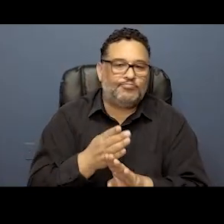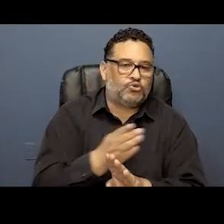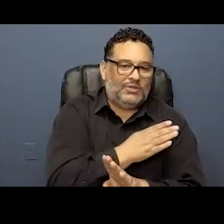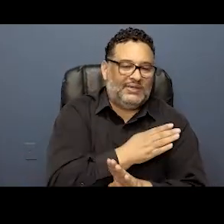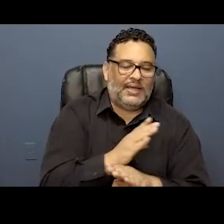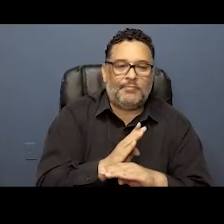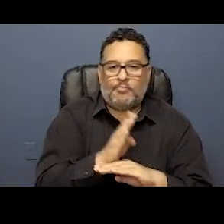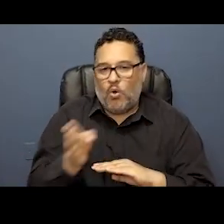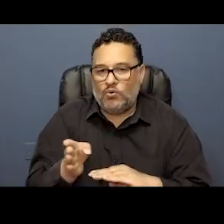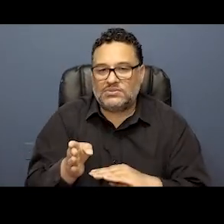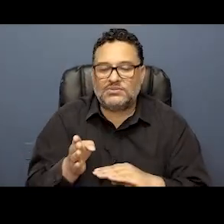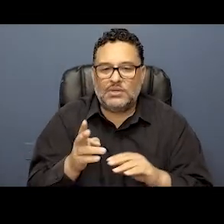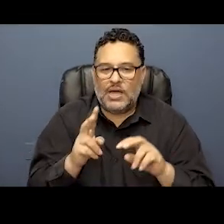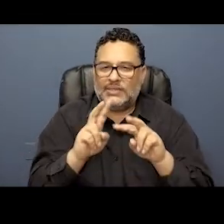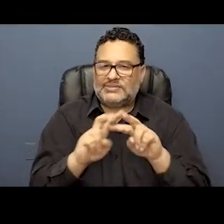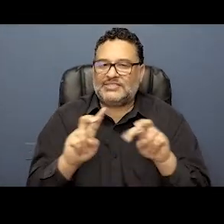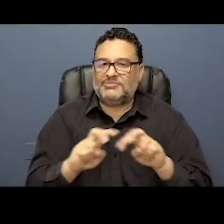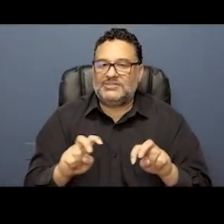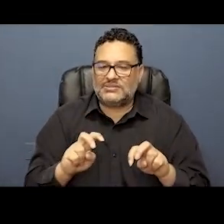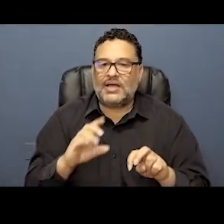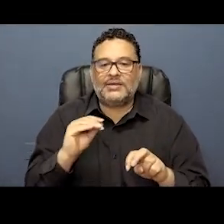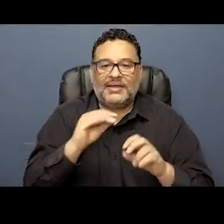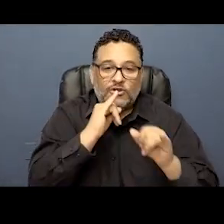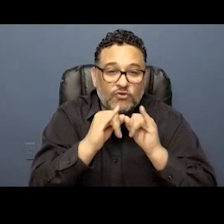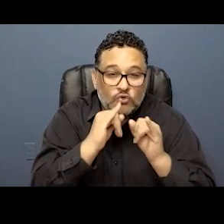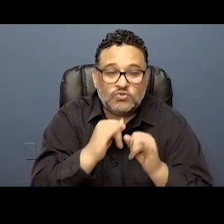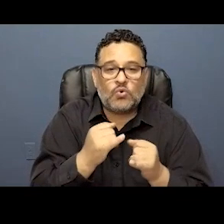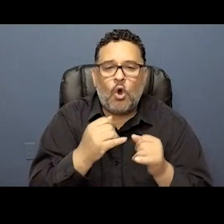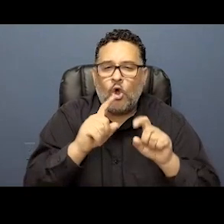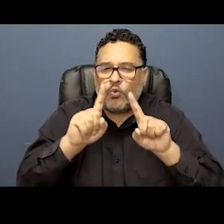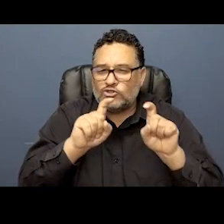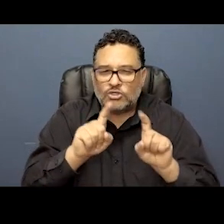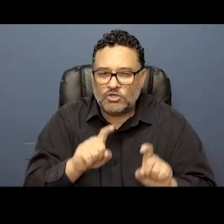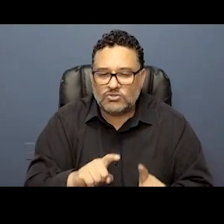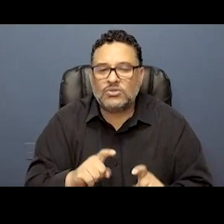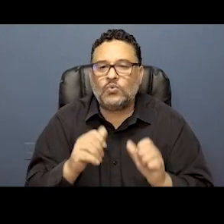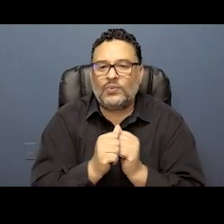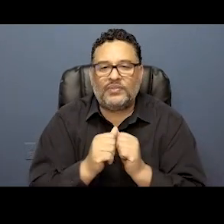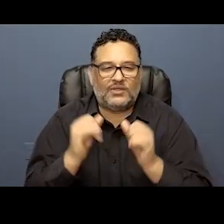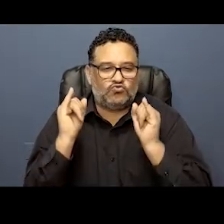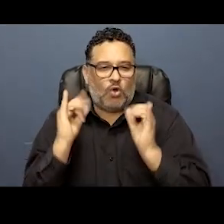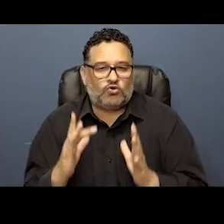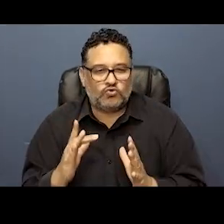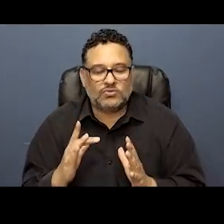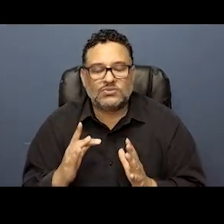post-assessments and interviews or questionnaires with instructors, participants, and employers.